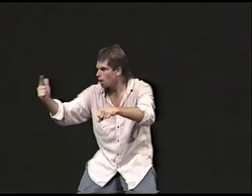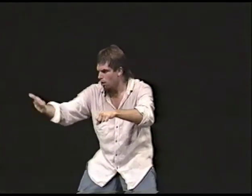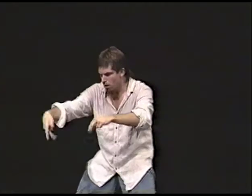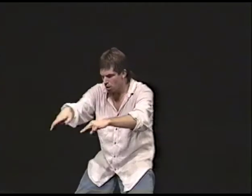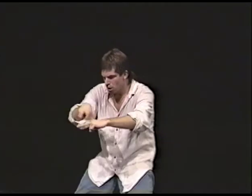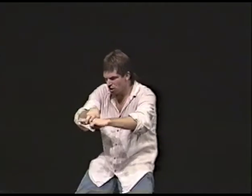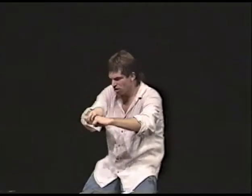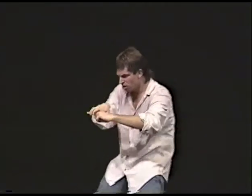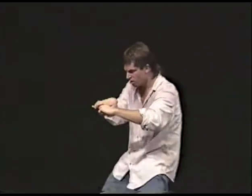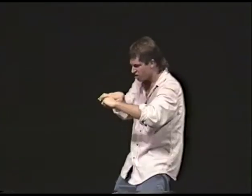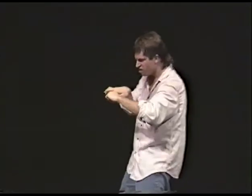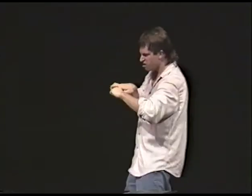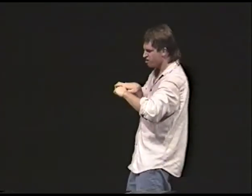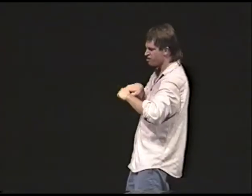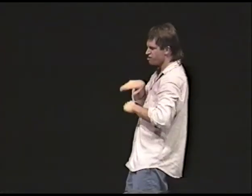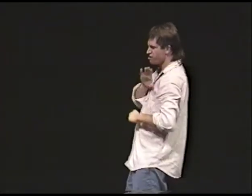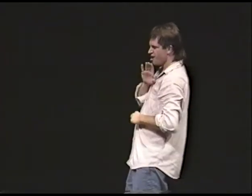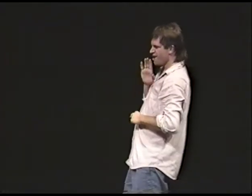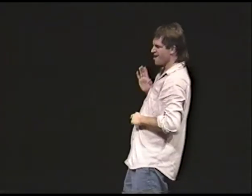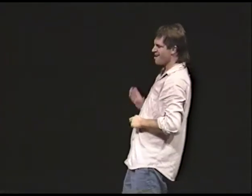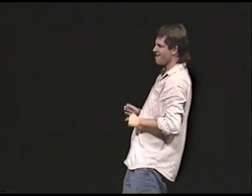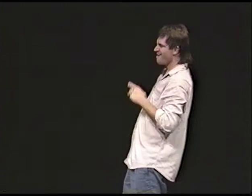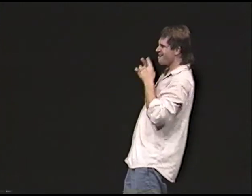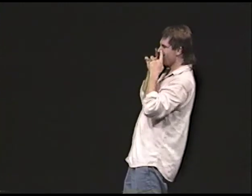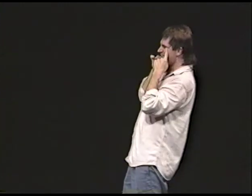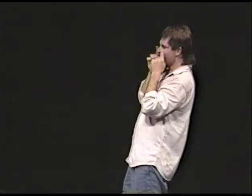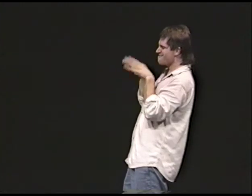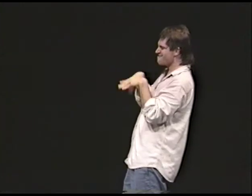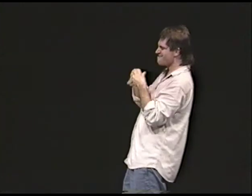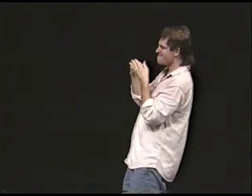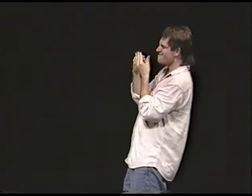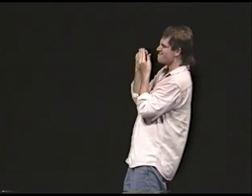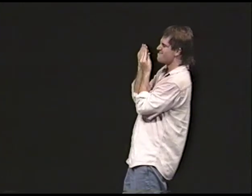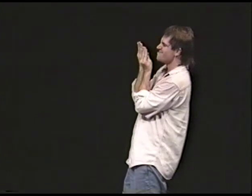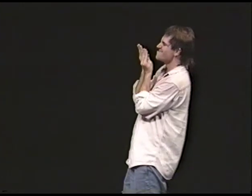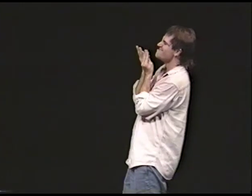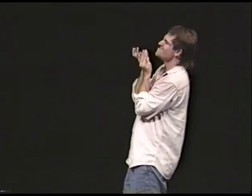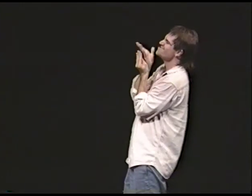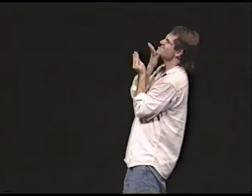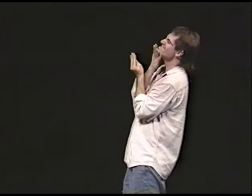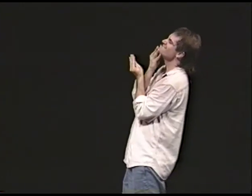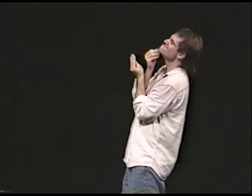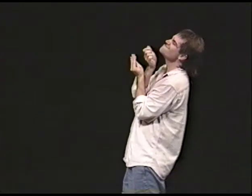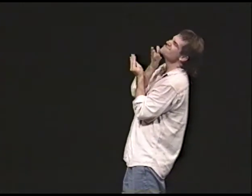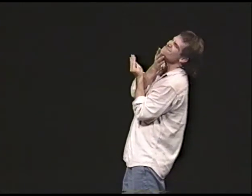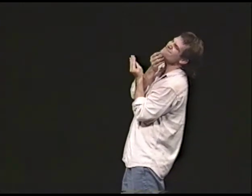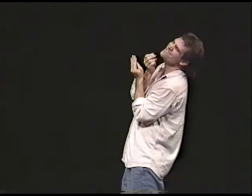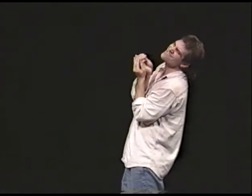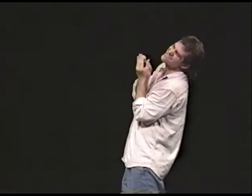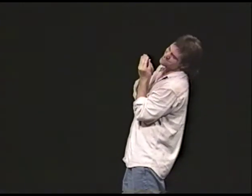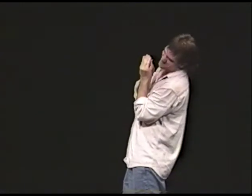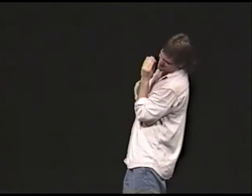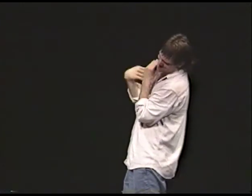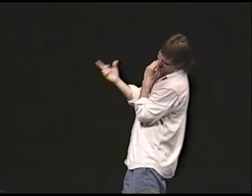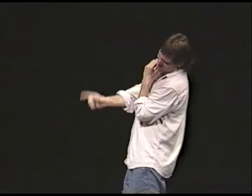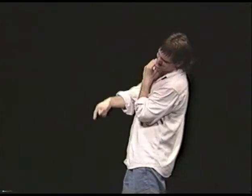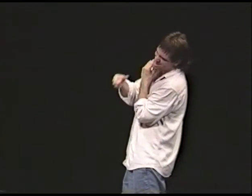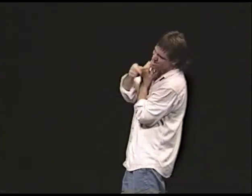rack, an oriental playing Solitaire